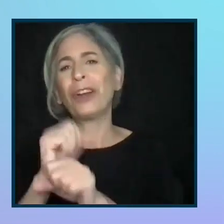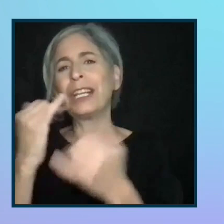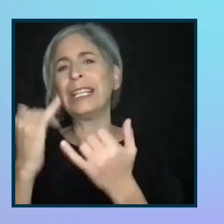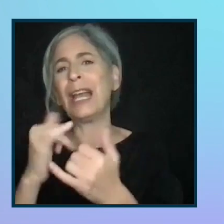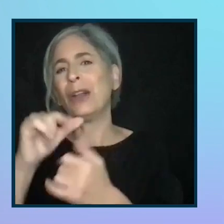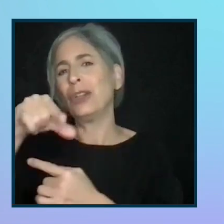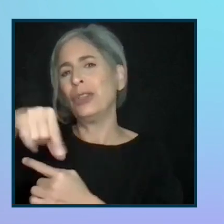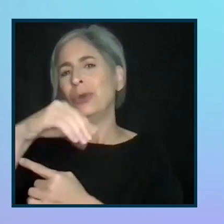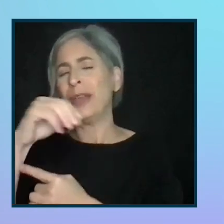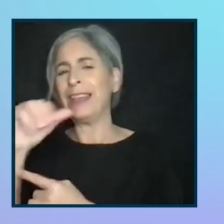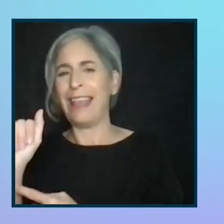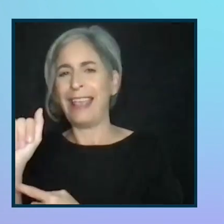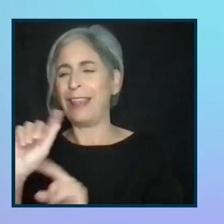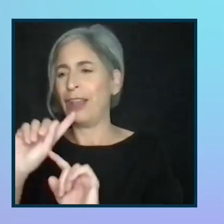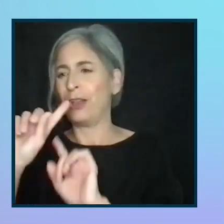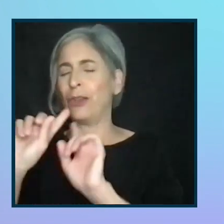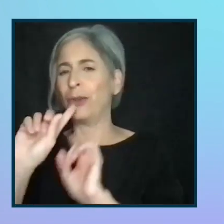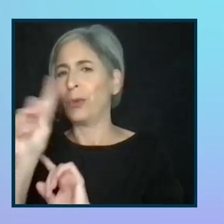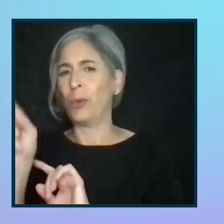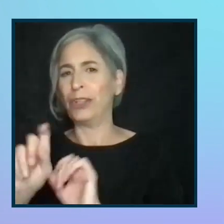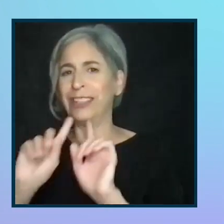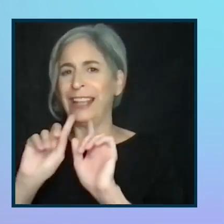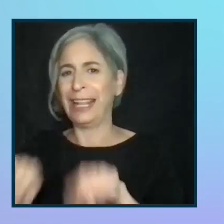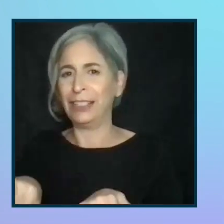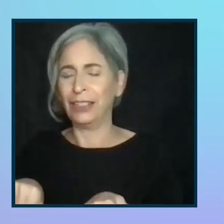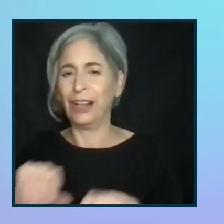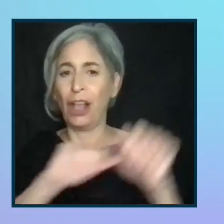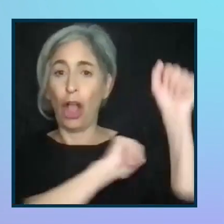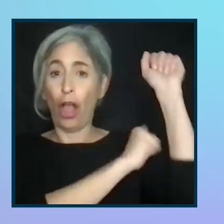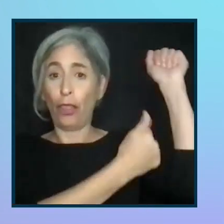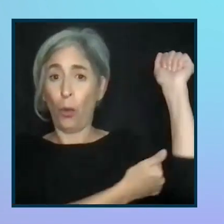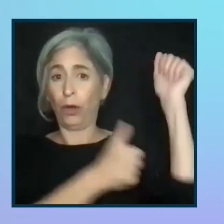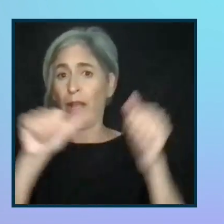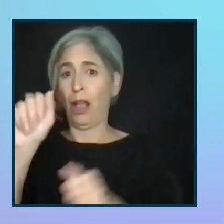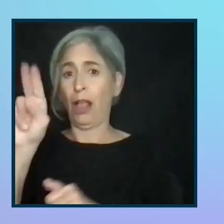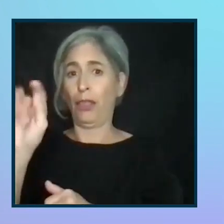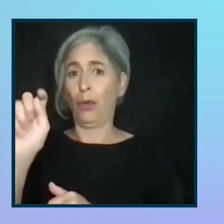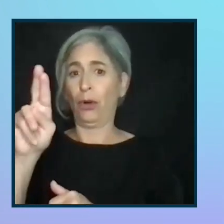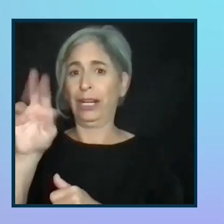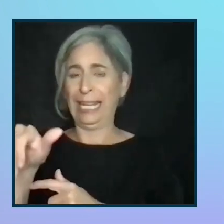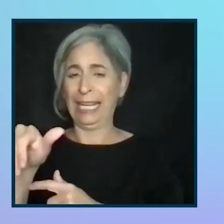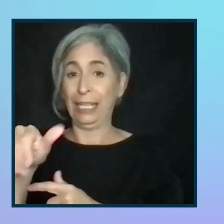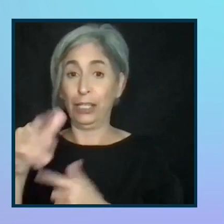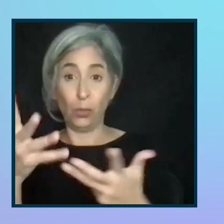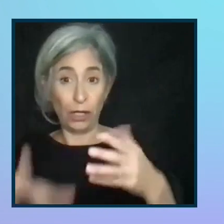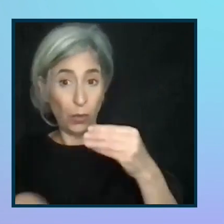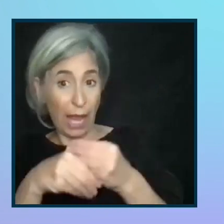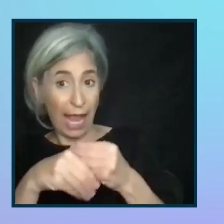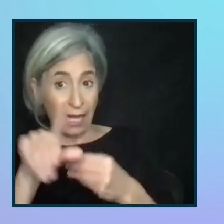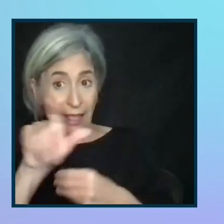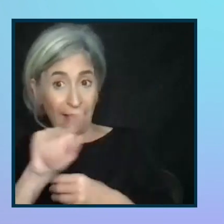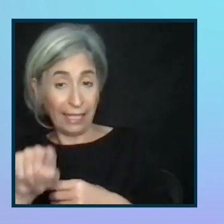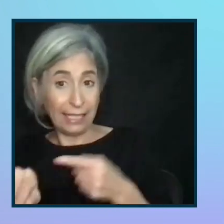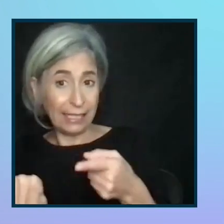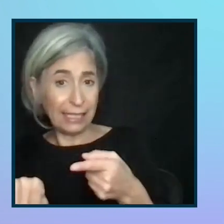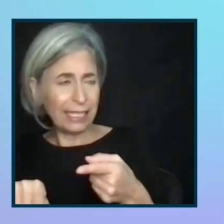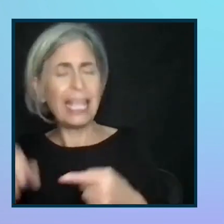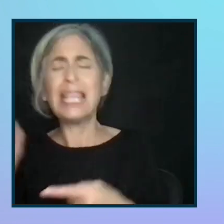but now we've got authority, which I already touched on, but Liz do you want to add anything to my ran about authority? Yeah, I actually, I had a question for you,